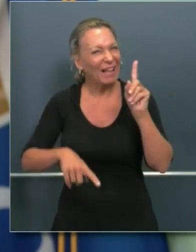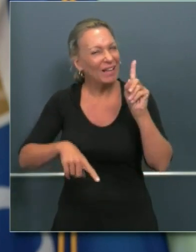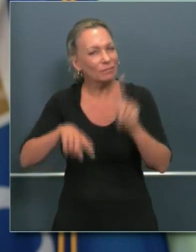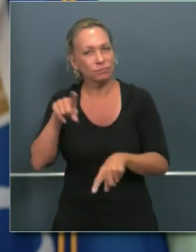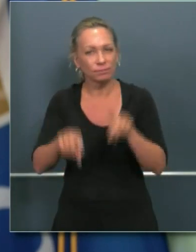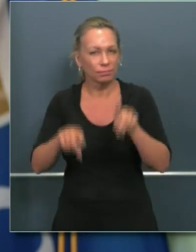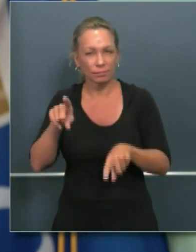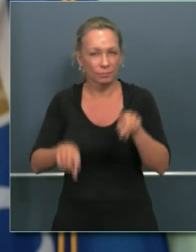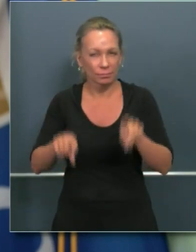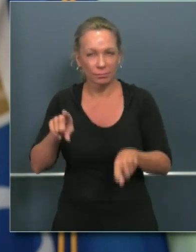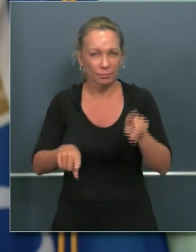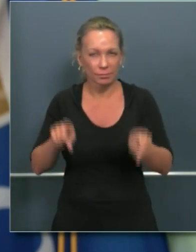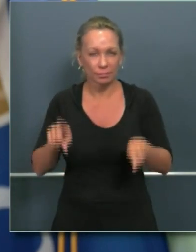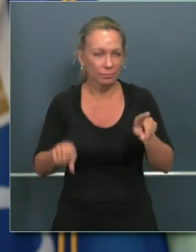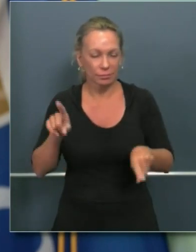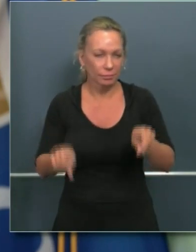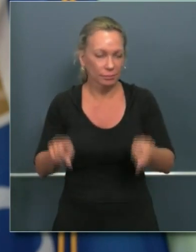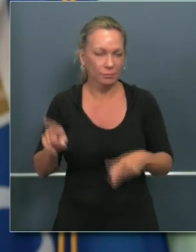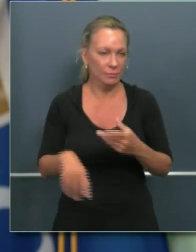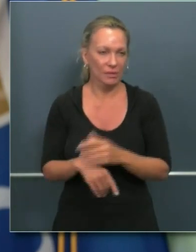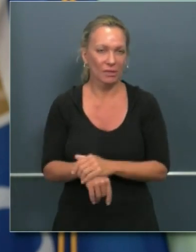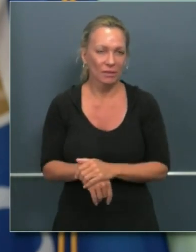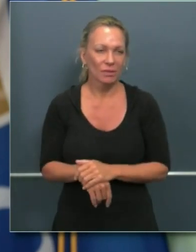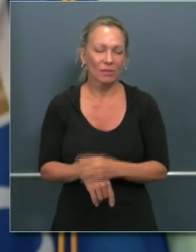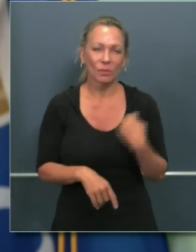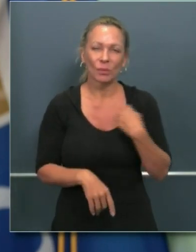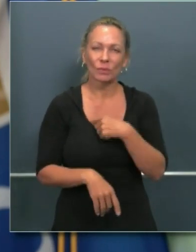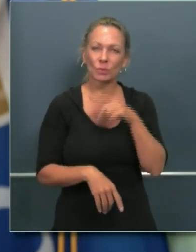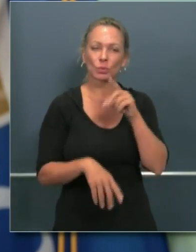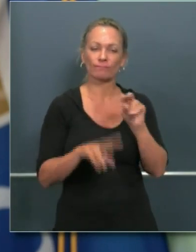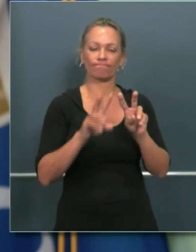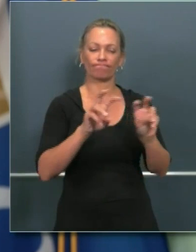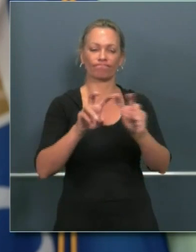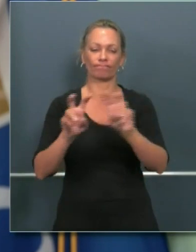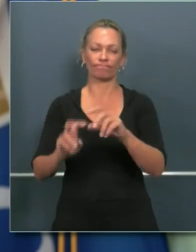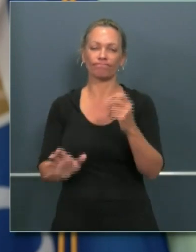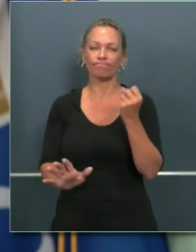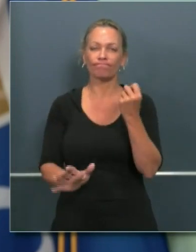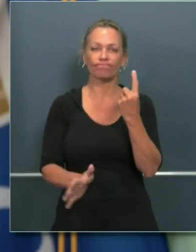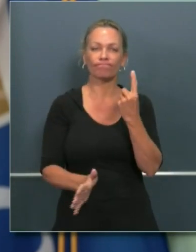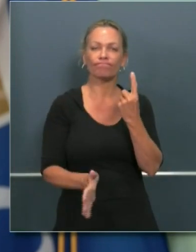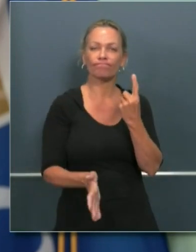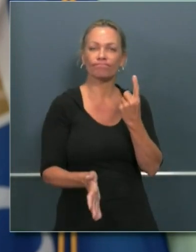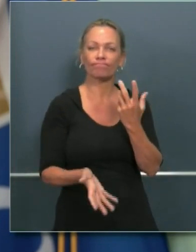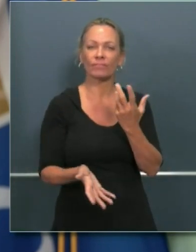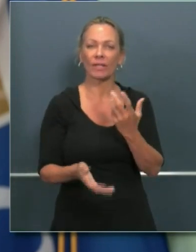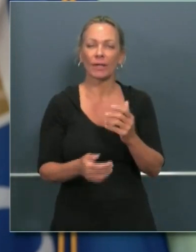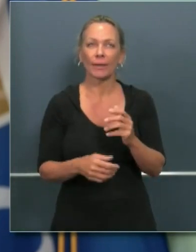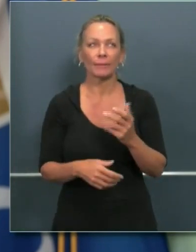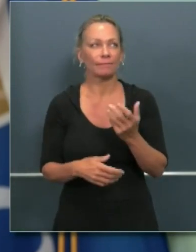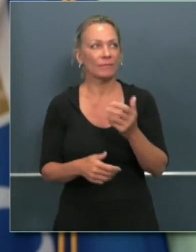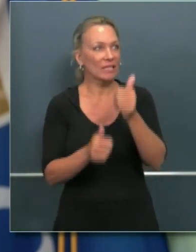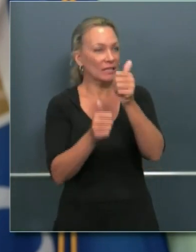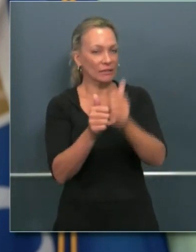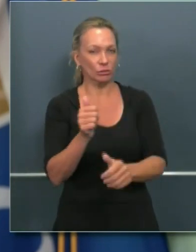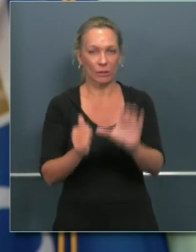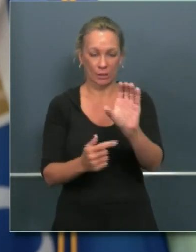DIFFERENT FROM OTHER PARTS OF THE STATE AND WE BEGIN THE PROCESS OF WHAT WE REFER TO AS